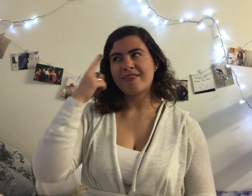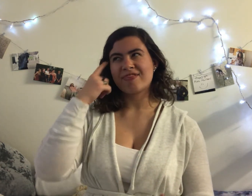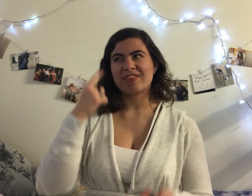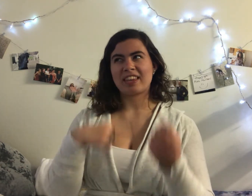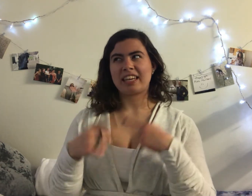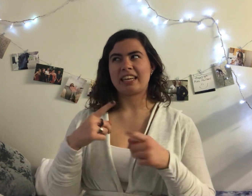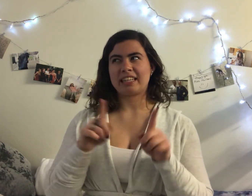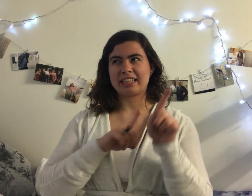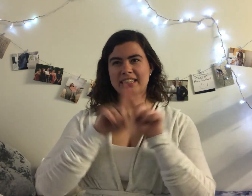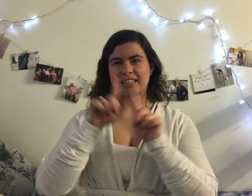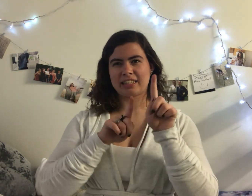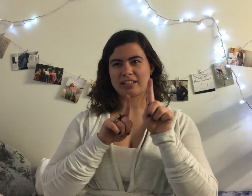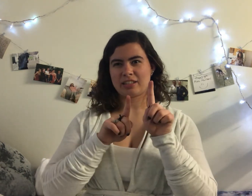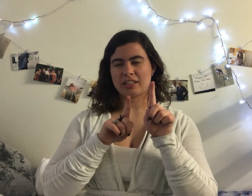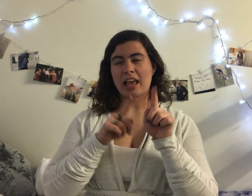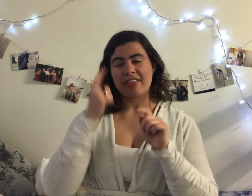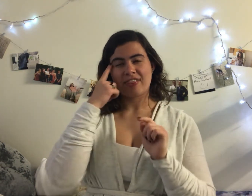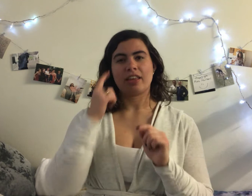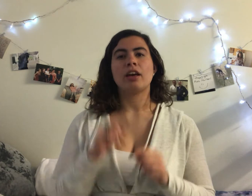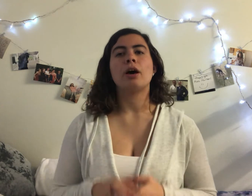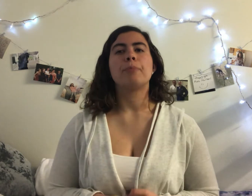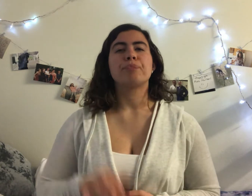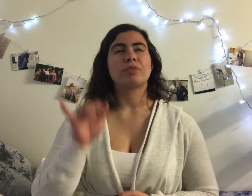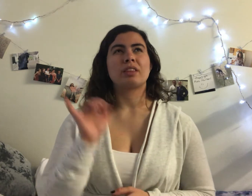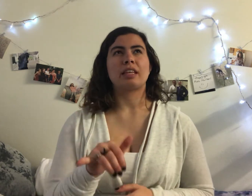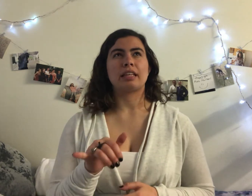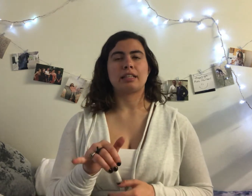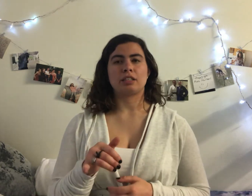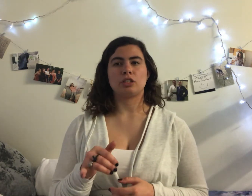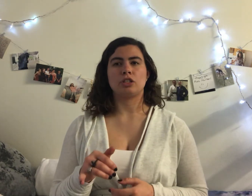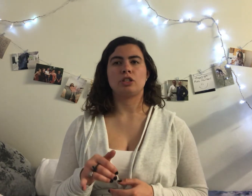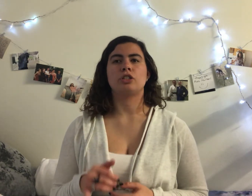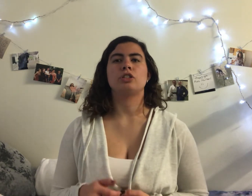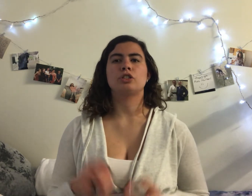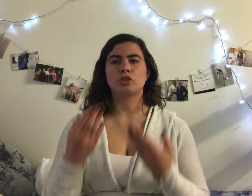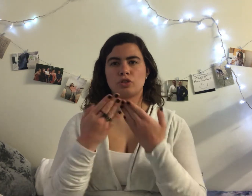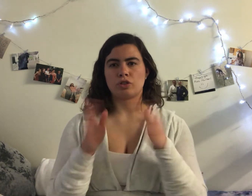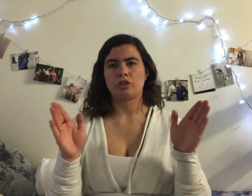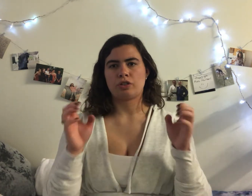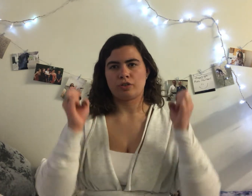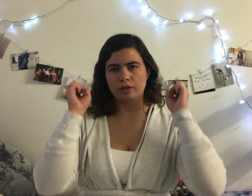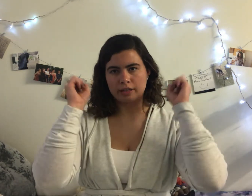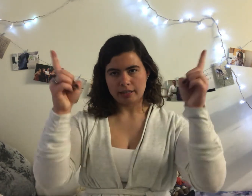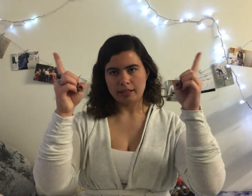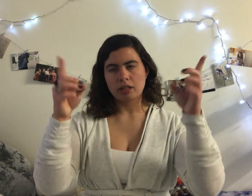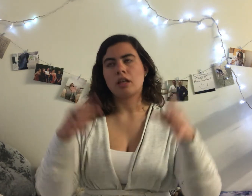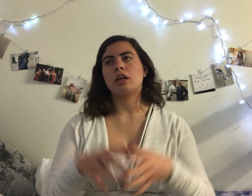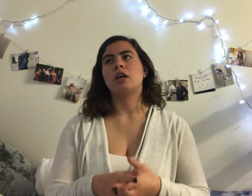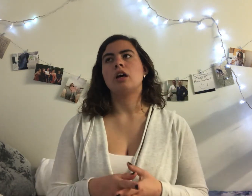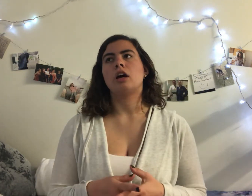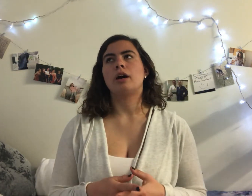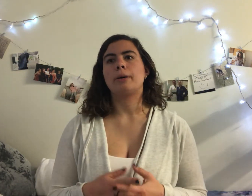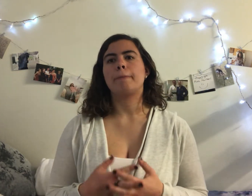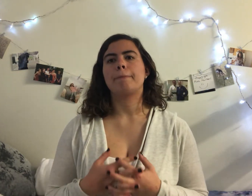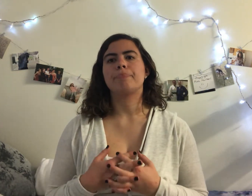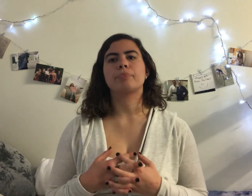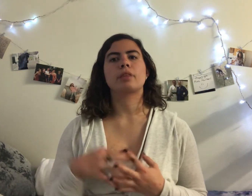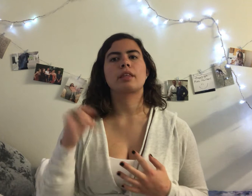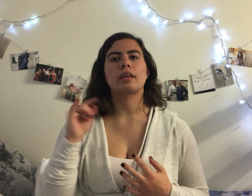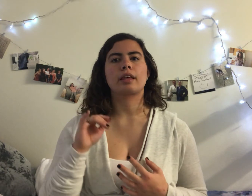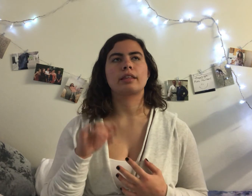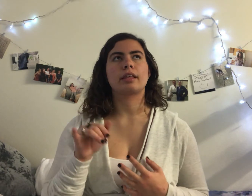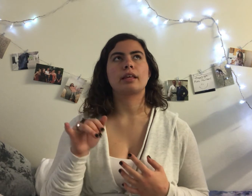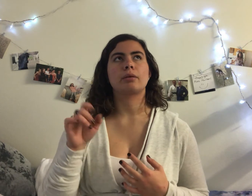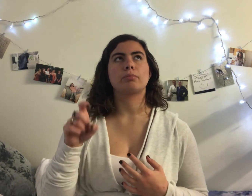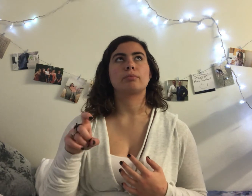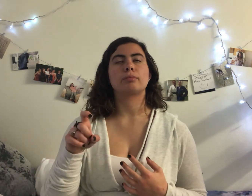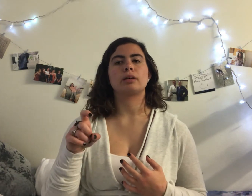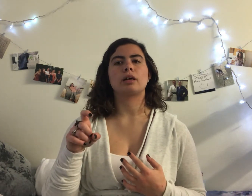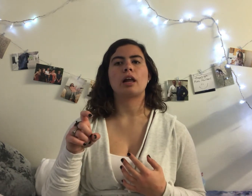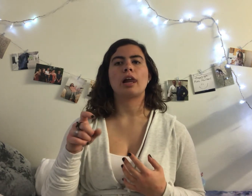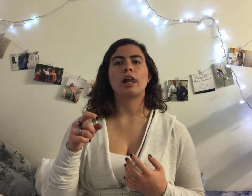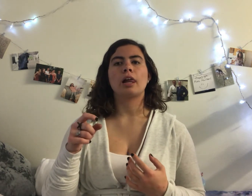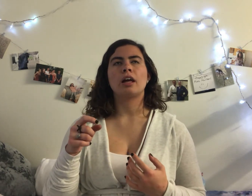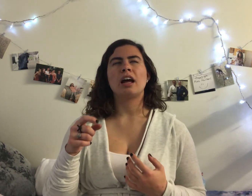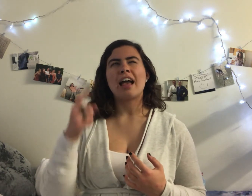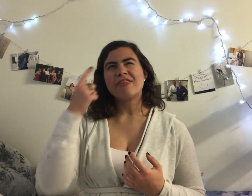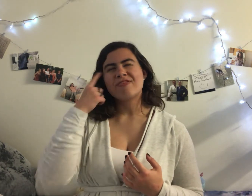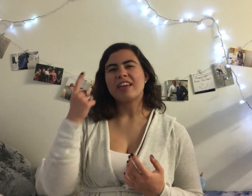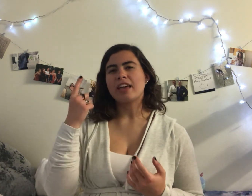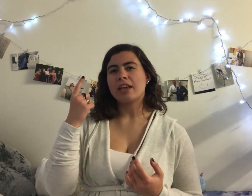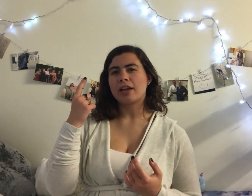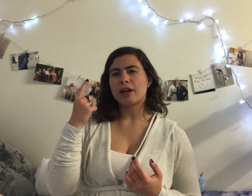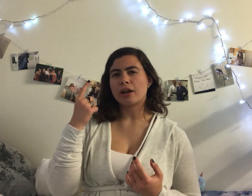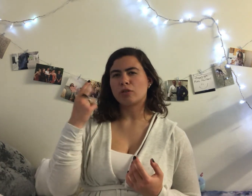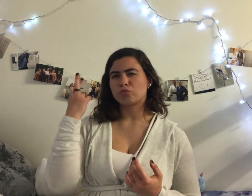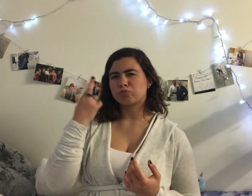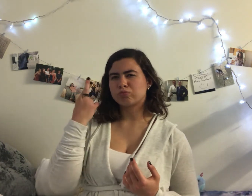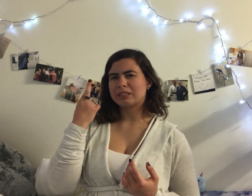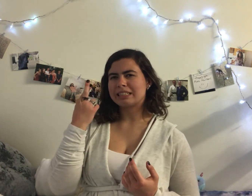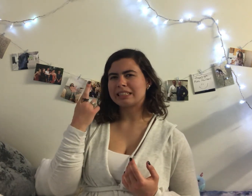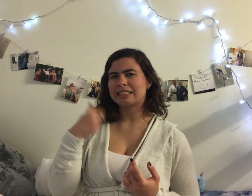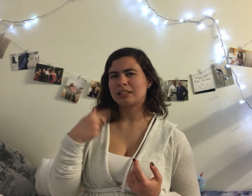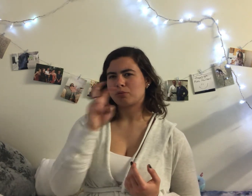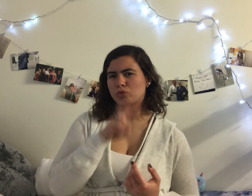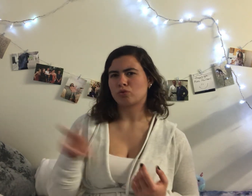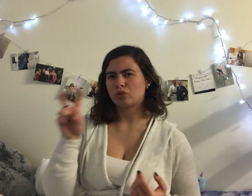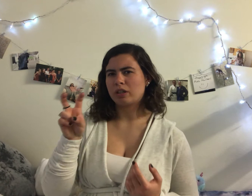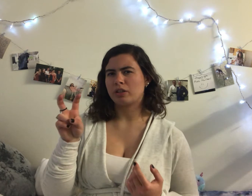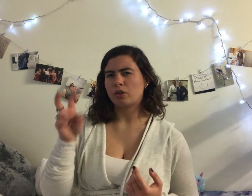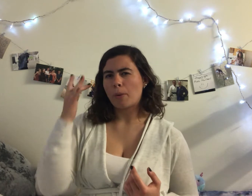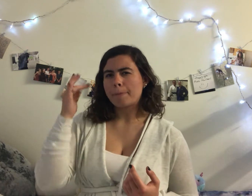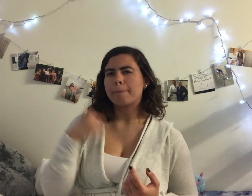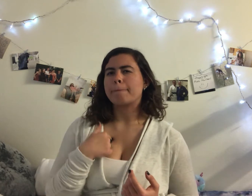I think you sign it like this. It's a general education class. I think it's because I'm a transfer student,